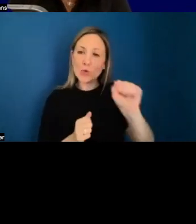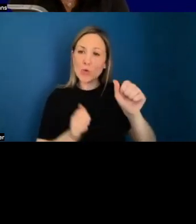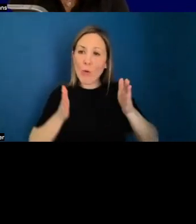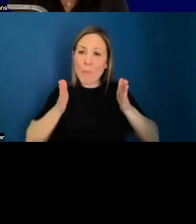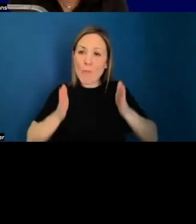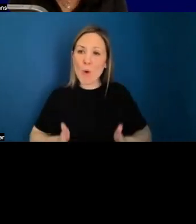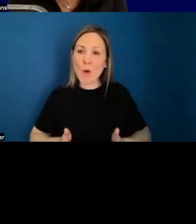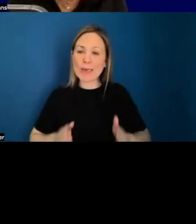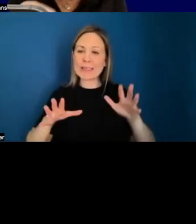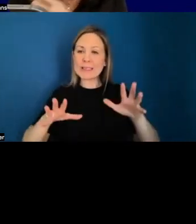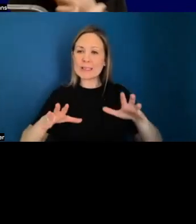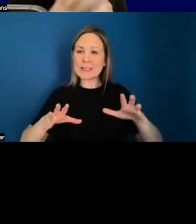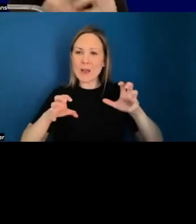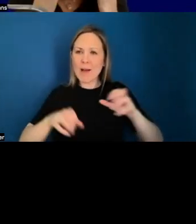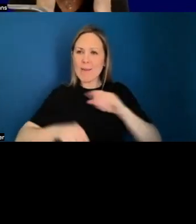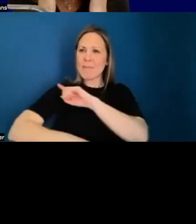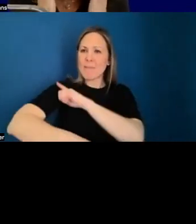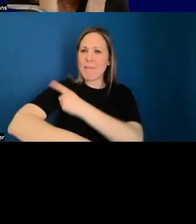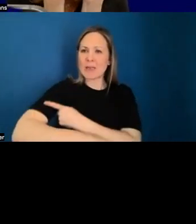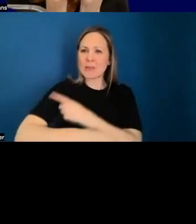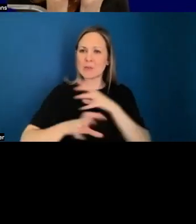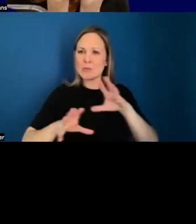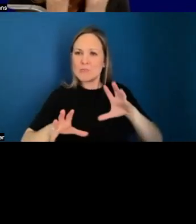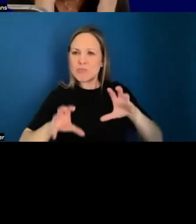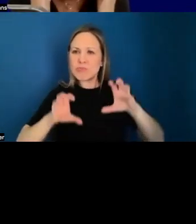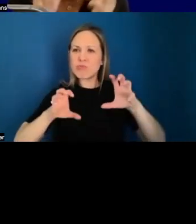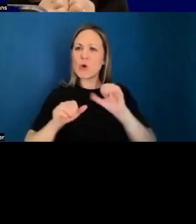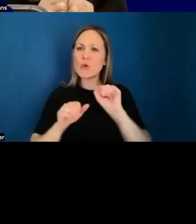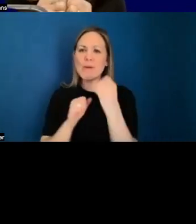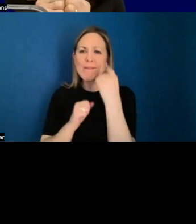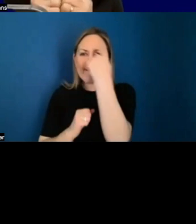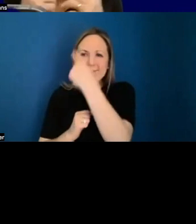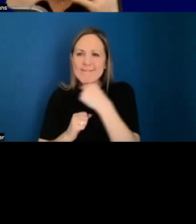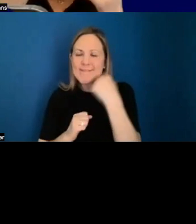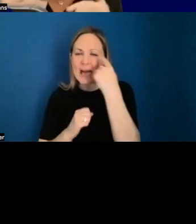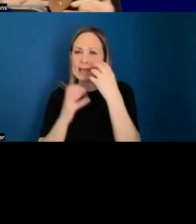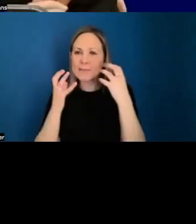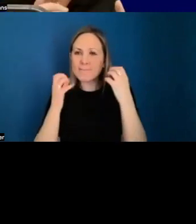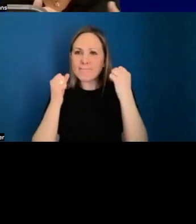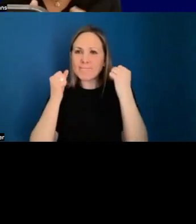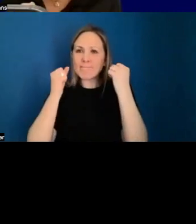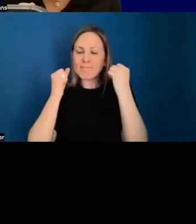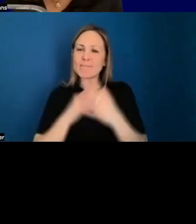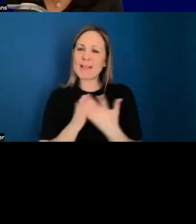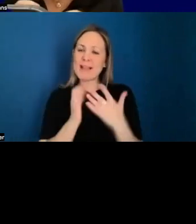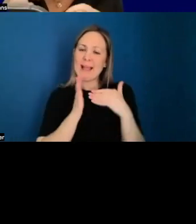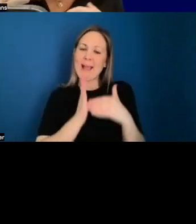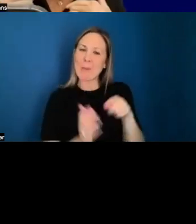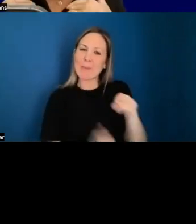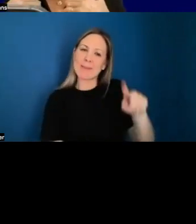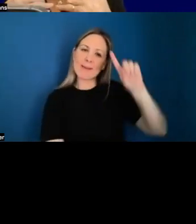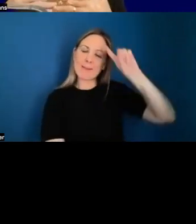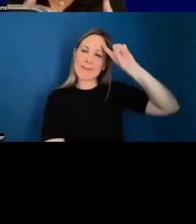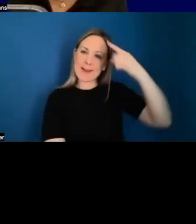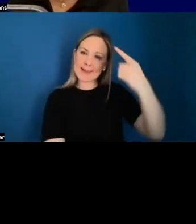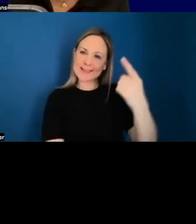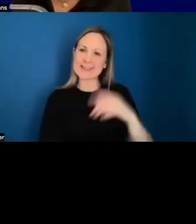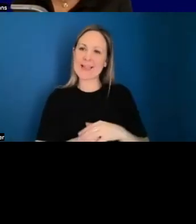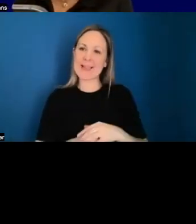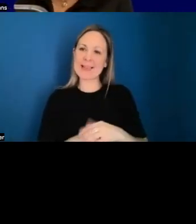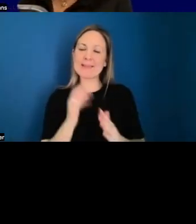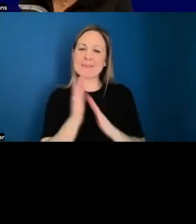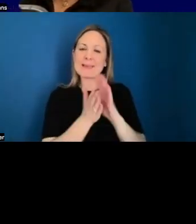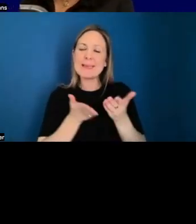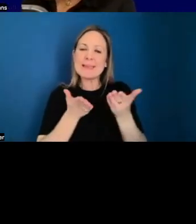muscles are now tight or your face is tense. Help them to understand that by giving them that extra